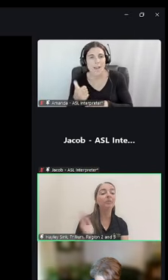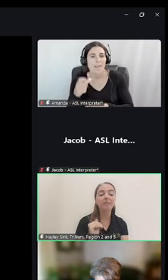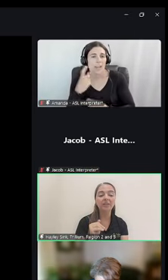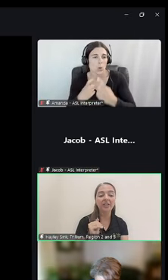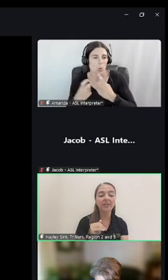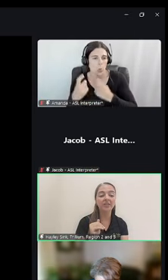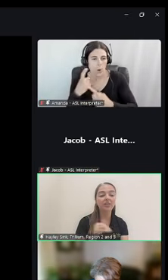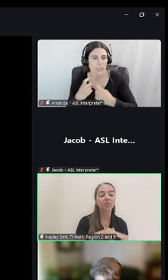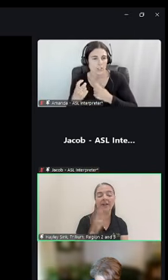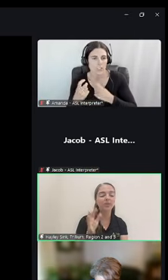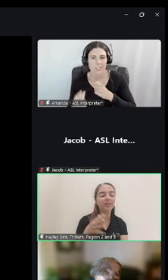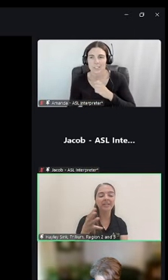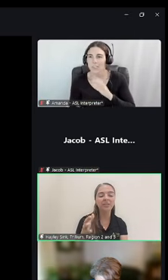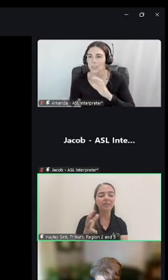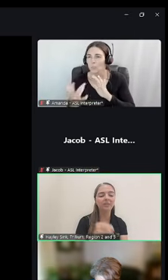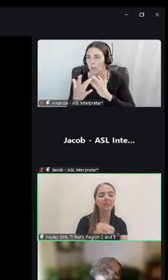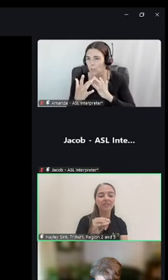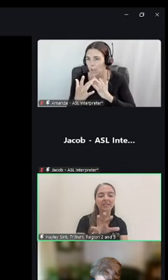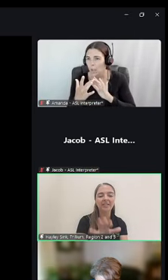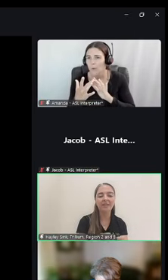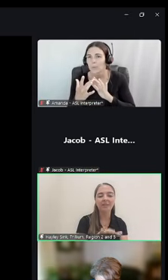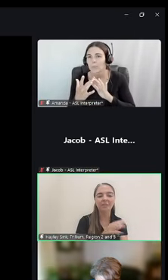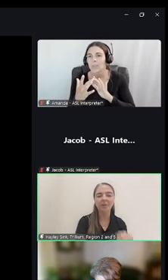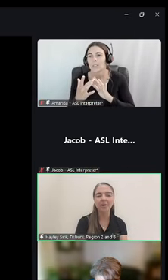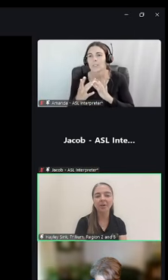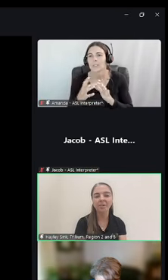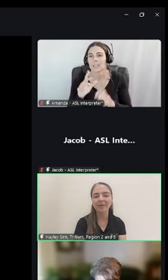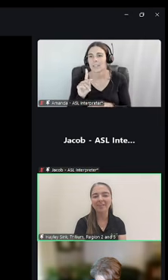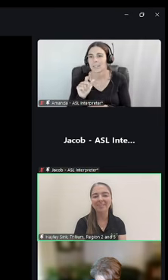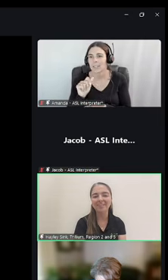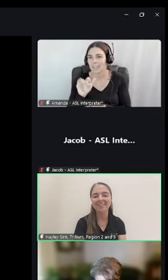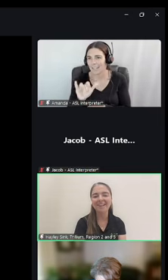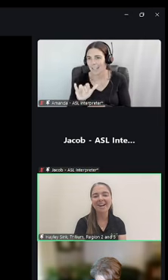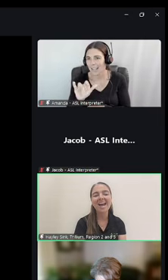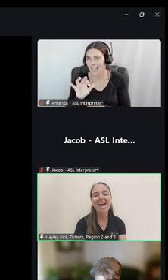please reach out to or tribal engagement, please reach out to K Freeman. Her email address is there